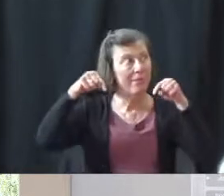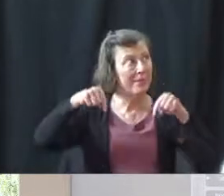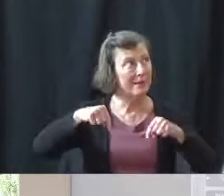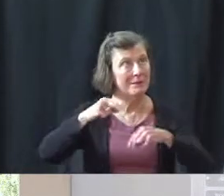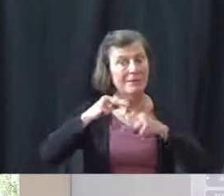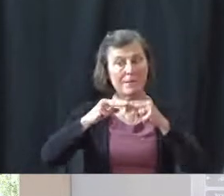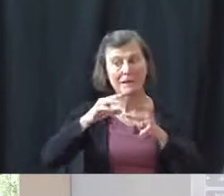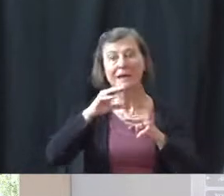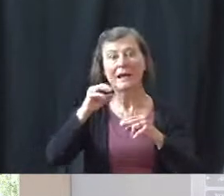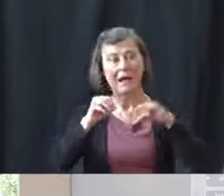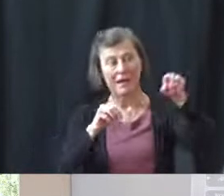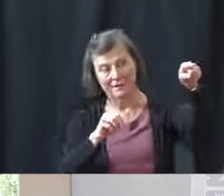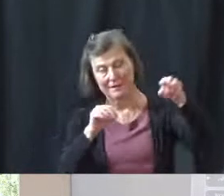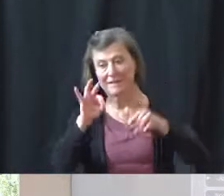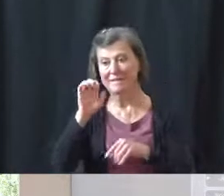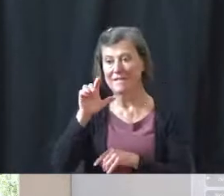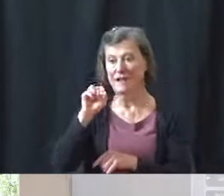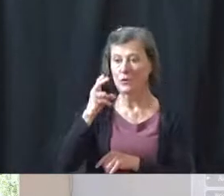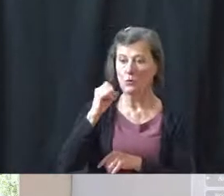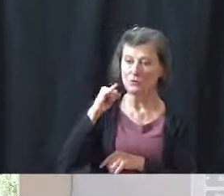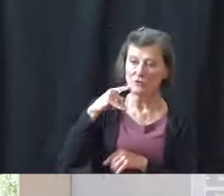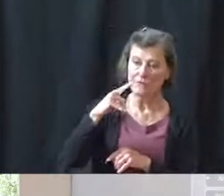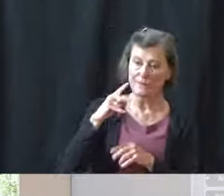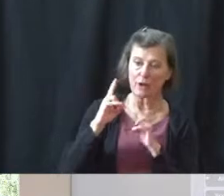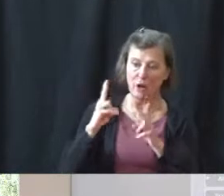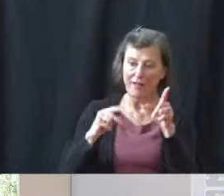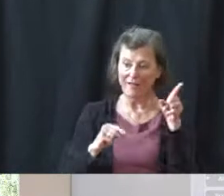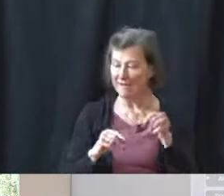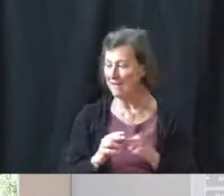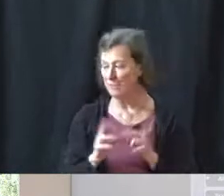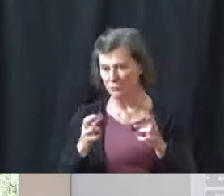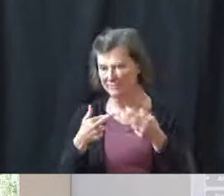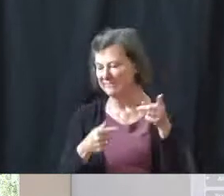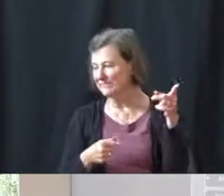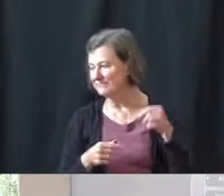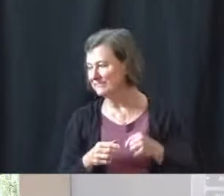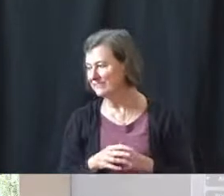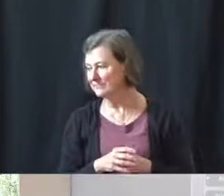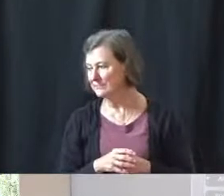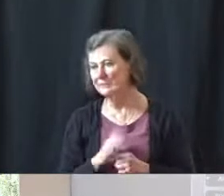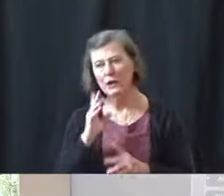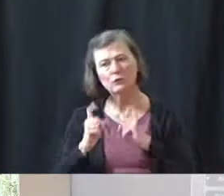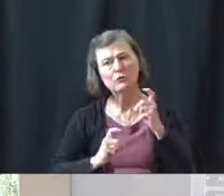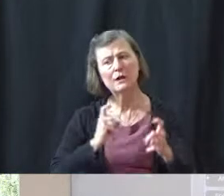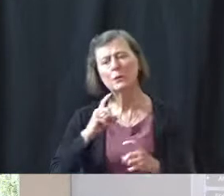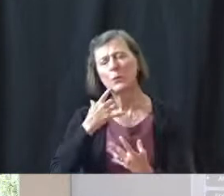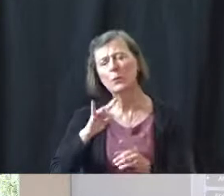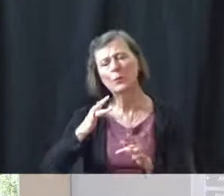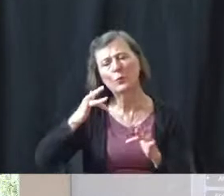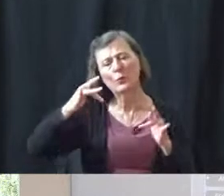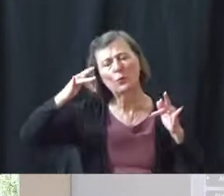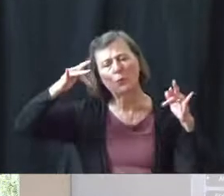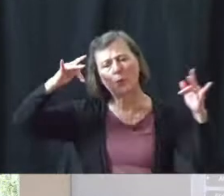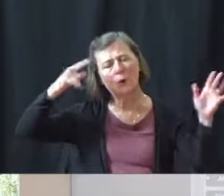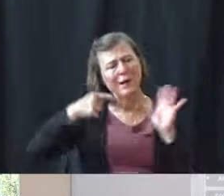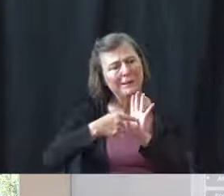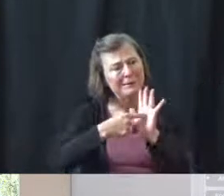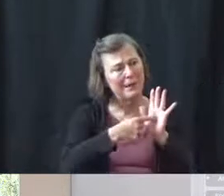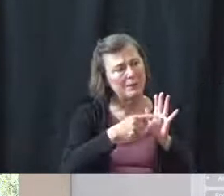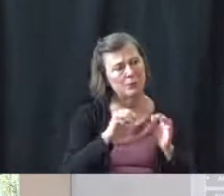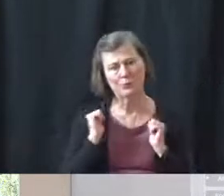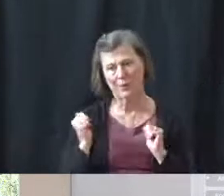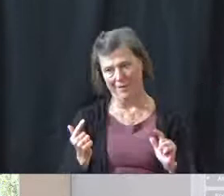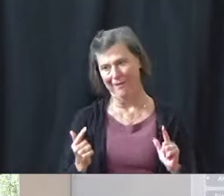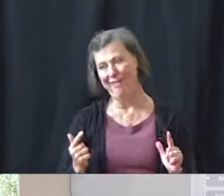the fellowship hall, and their generosity is a shining example to all of us.